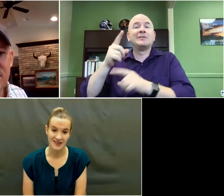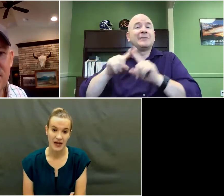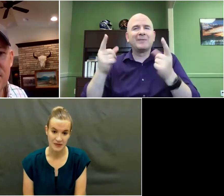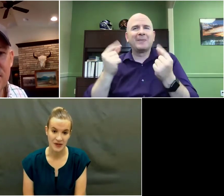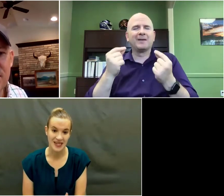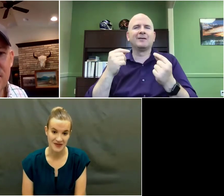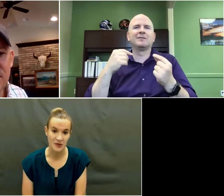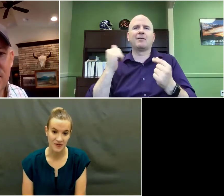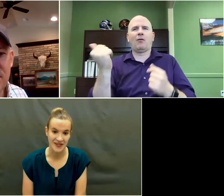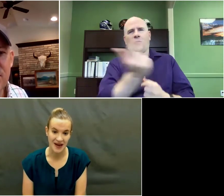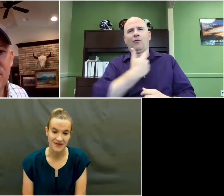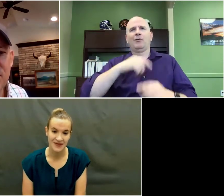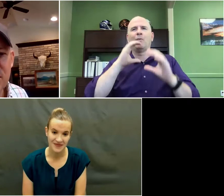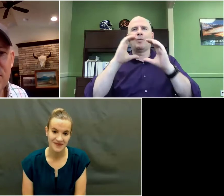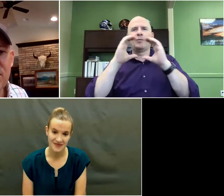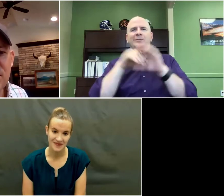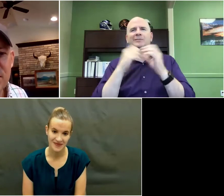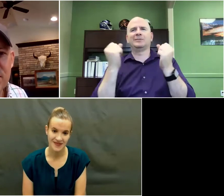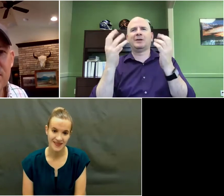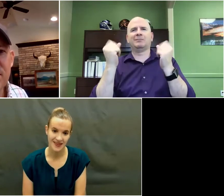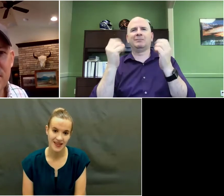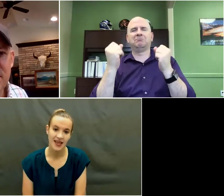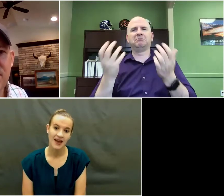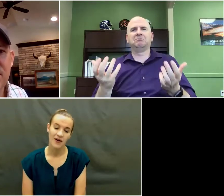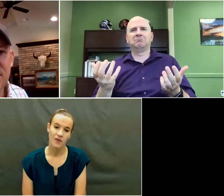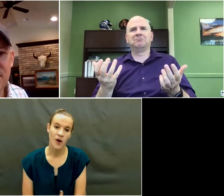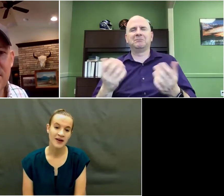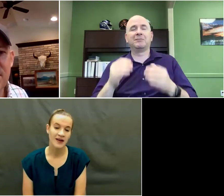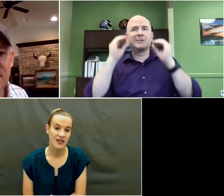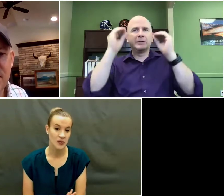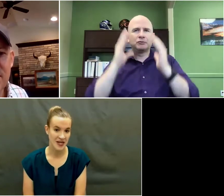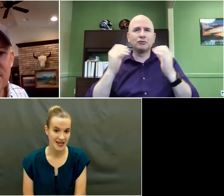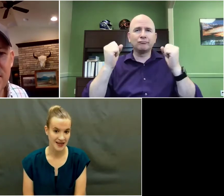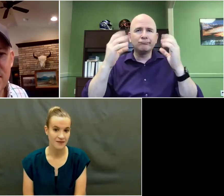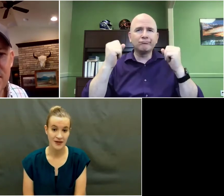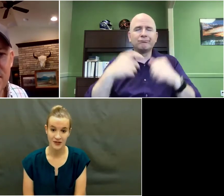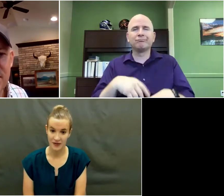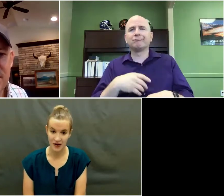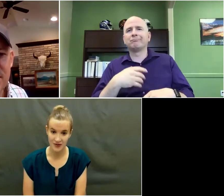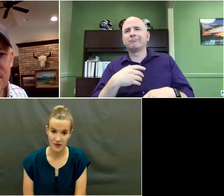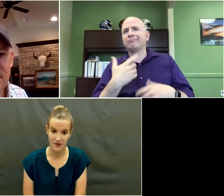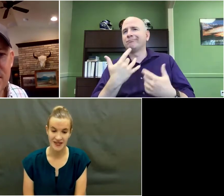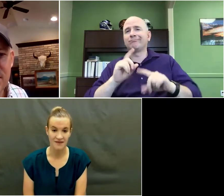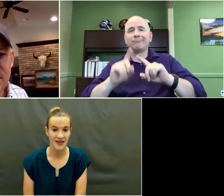that was built at the School for the Deaf. One unique feature about the School for the Deaf is